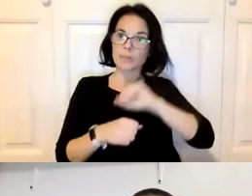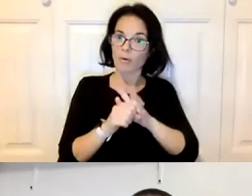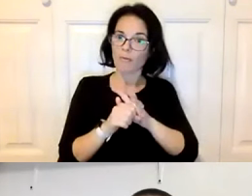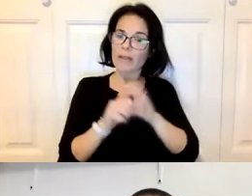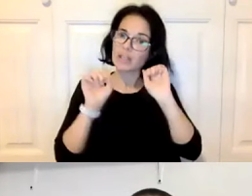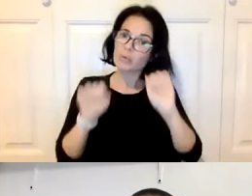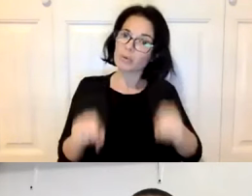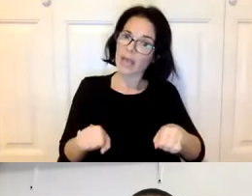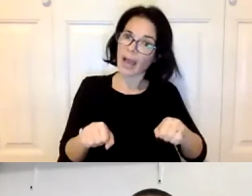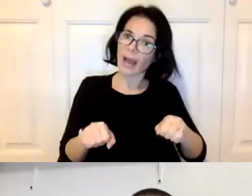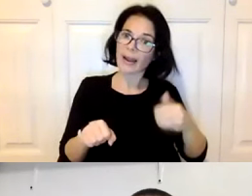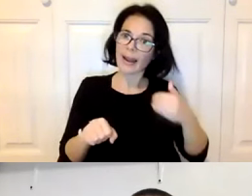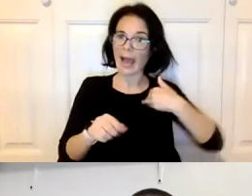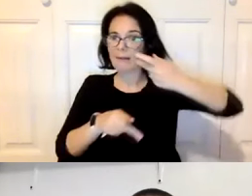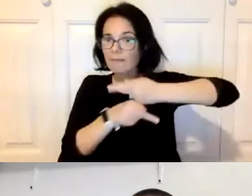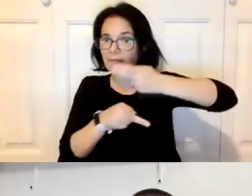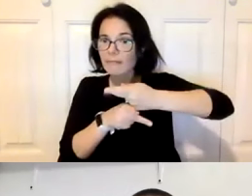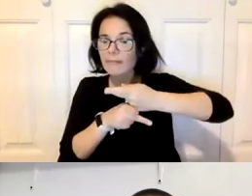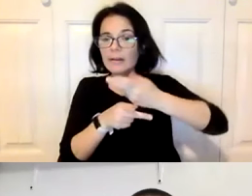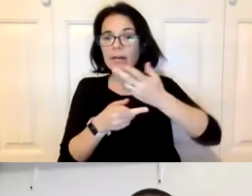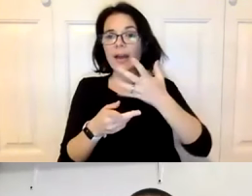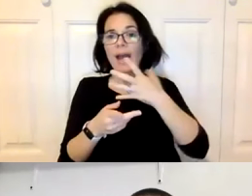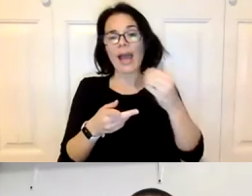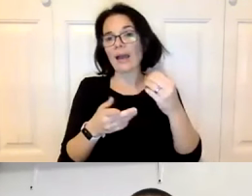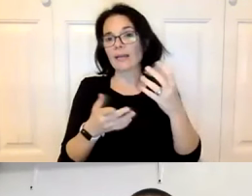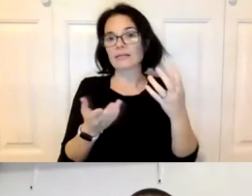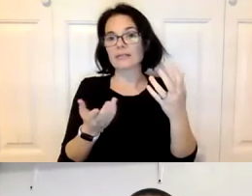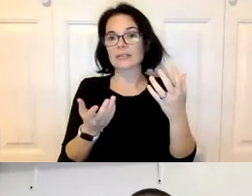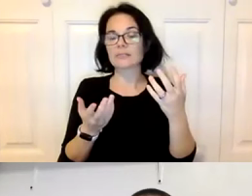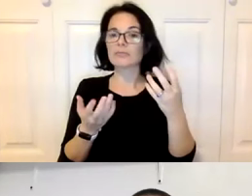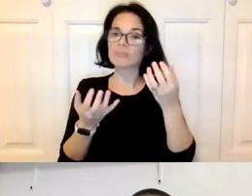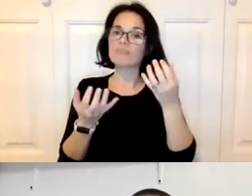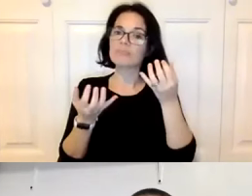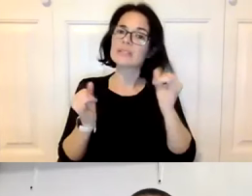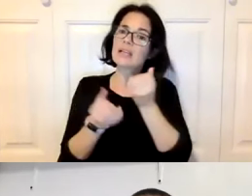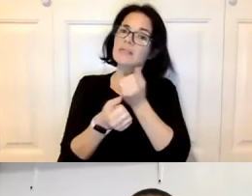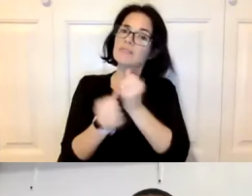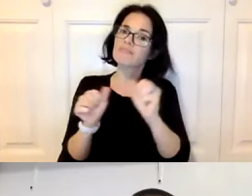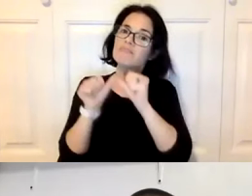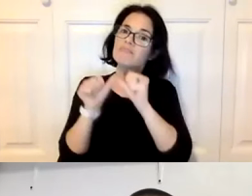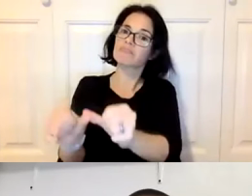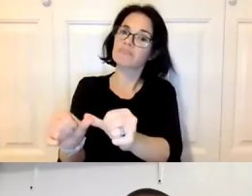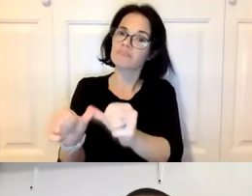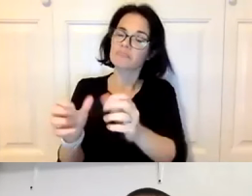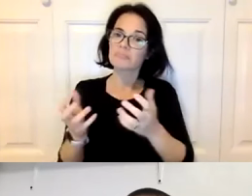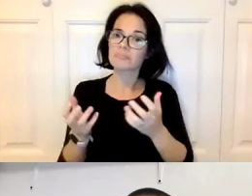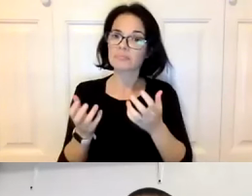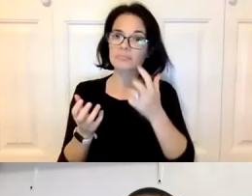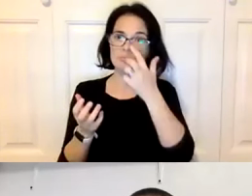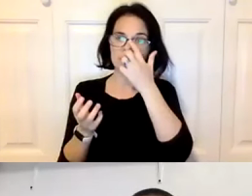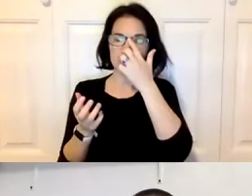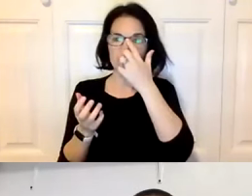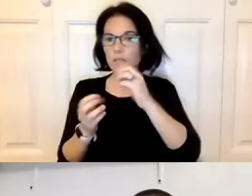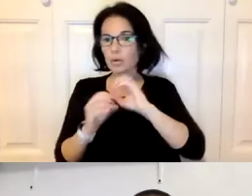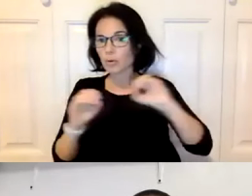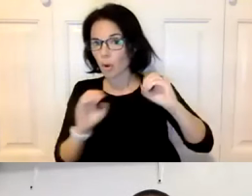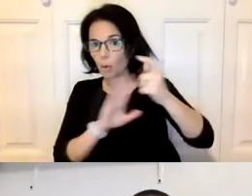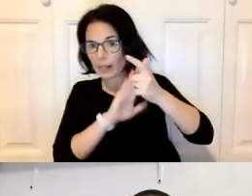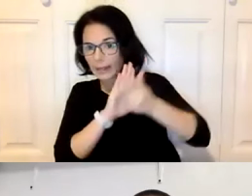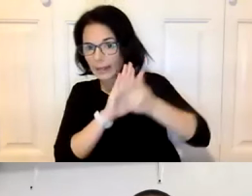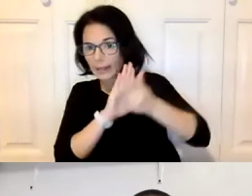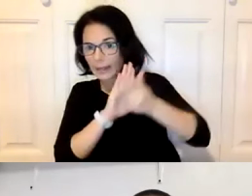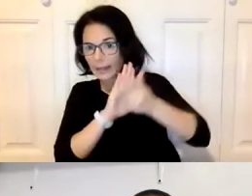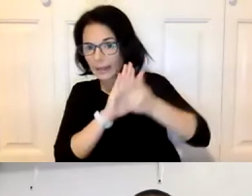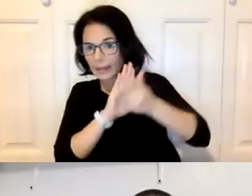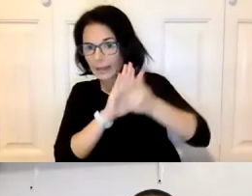it threatening their status here; without bringing upon you legal complications. For example,